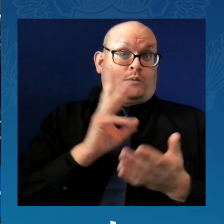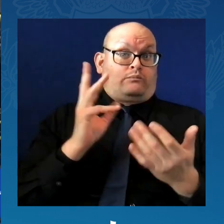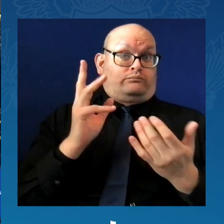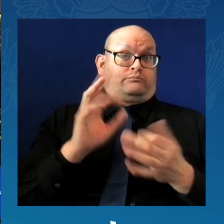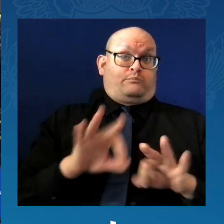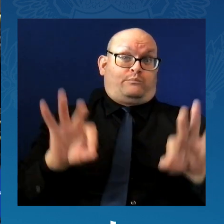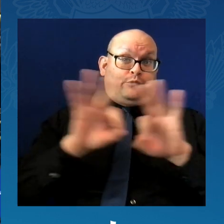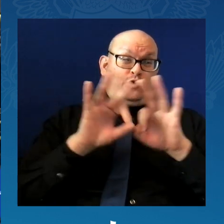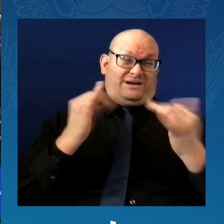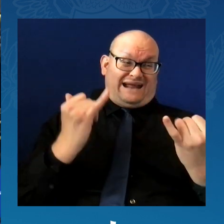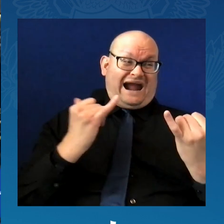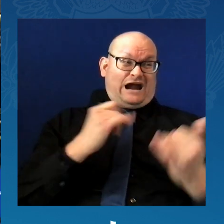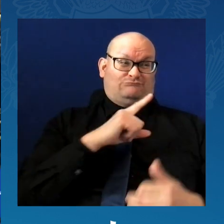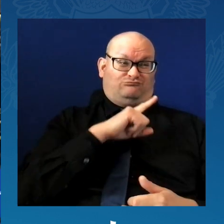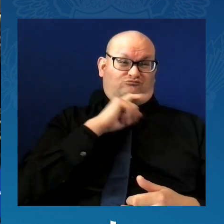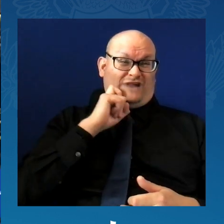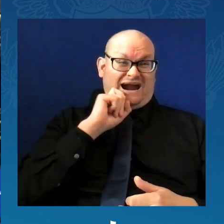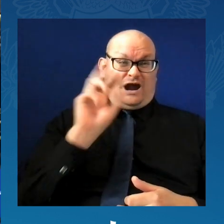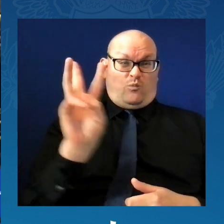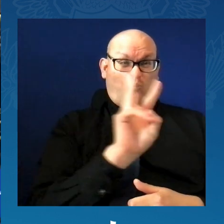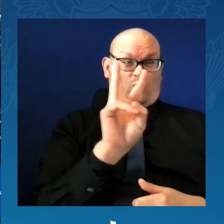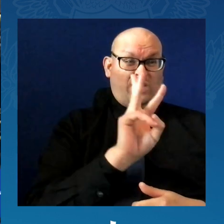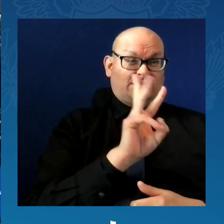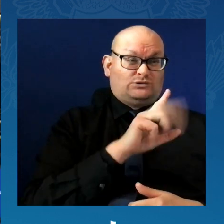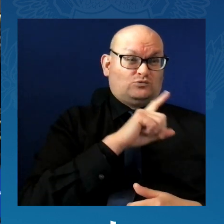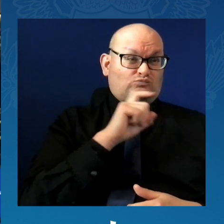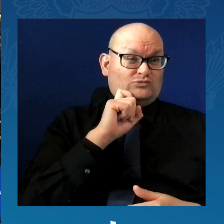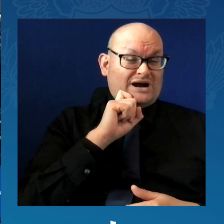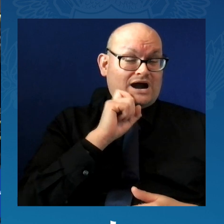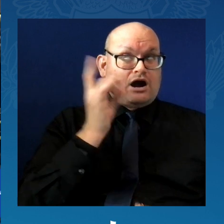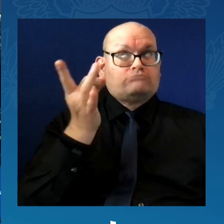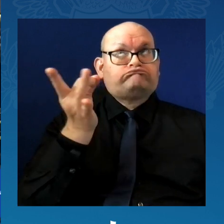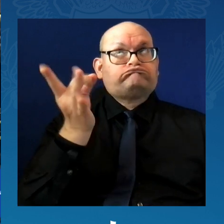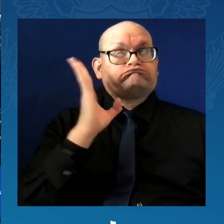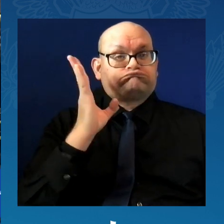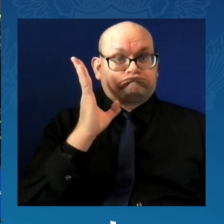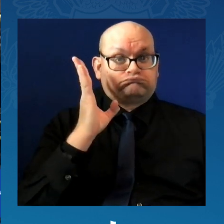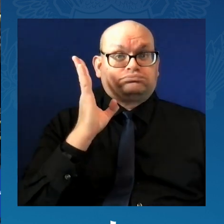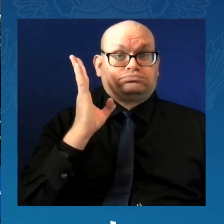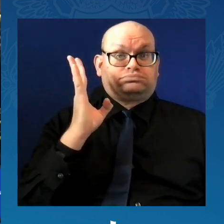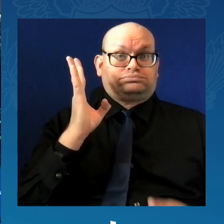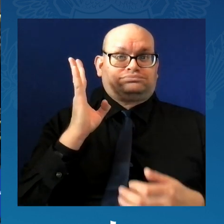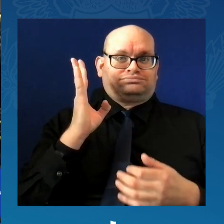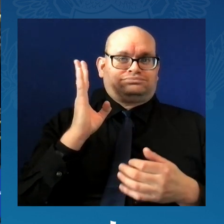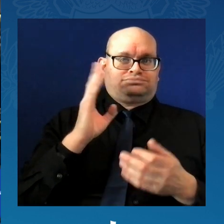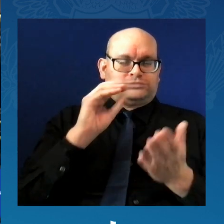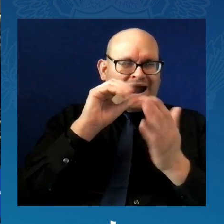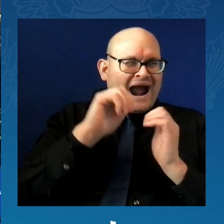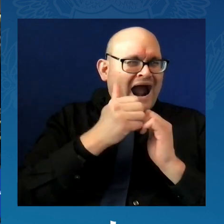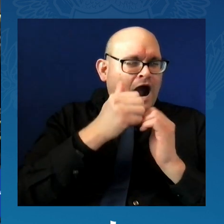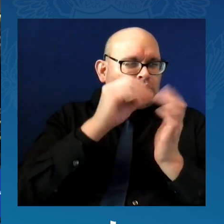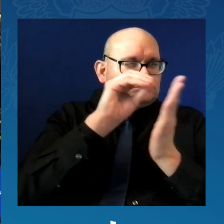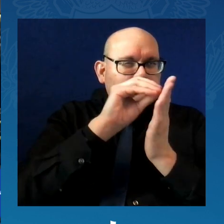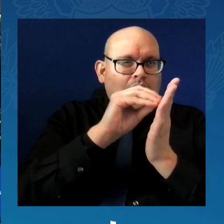we're also using Landsat nine to document the historic 20 year drought that we have in the Colorado River Basin